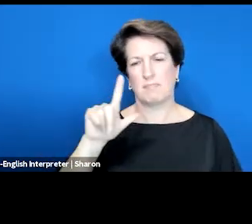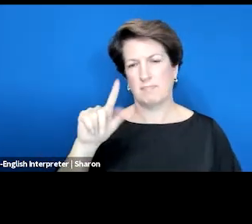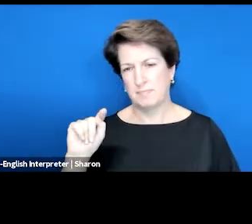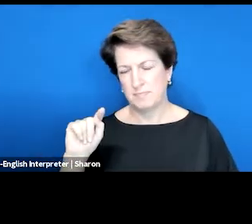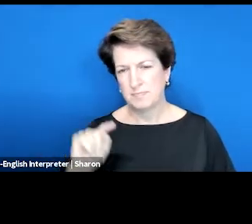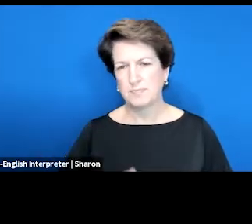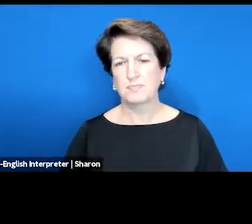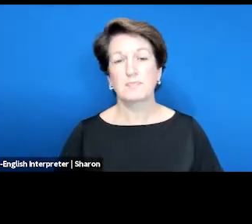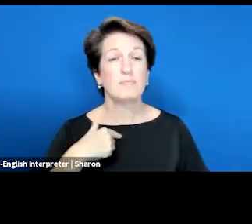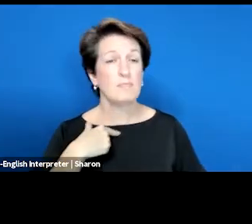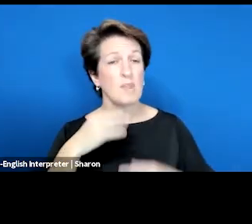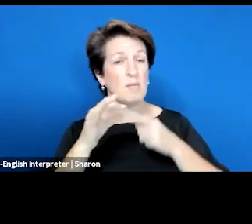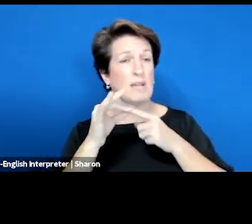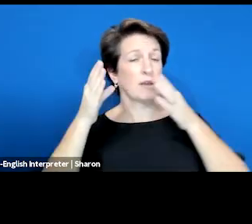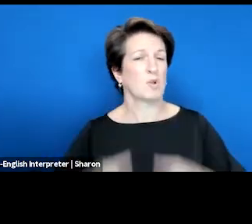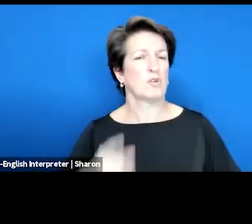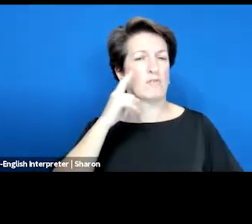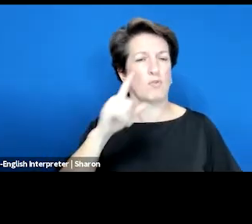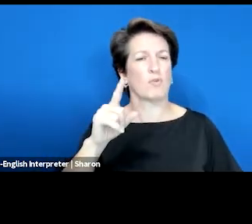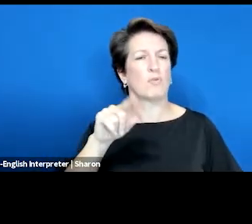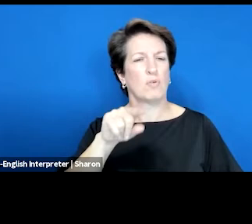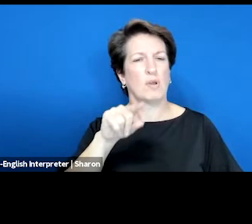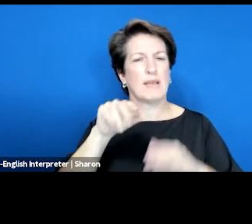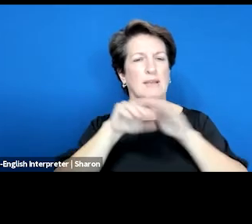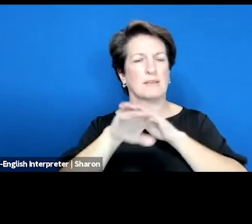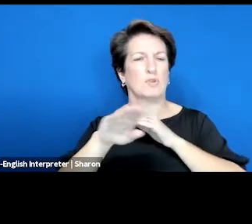with each other in respect. Miigwetch.